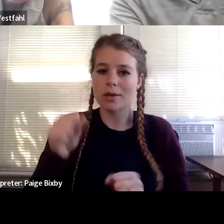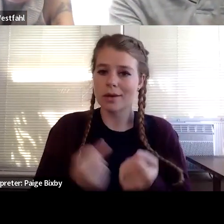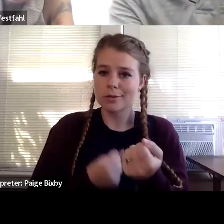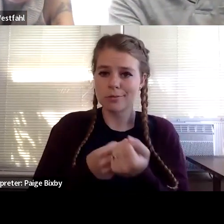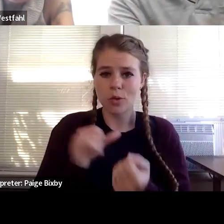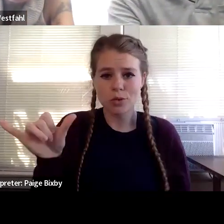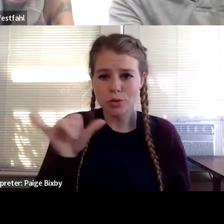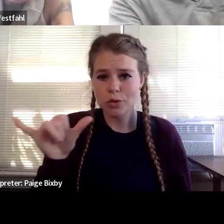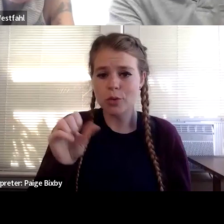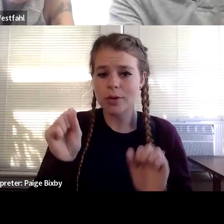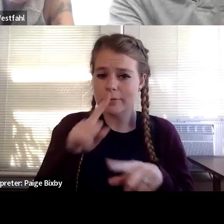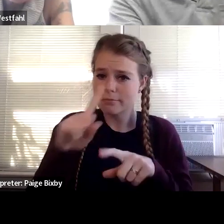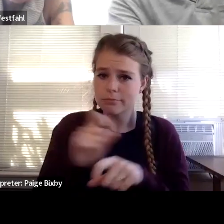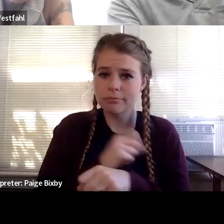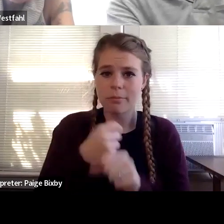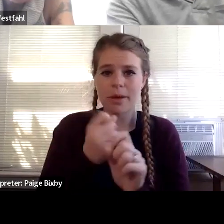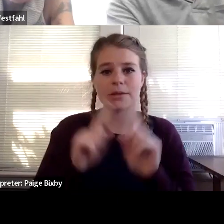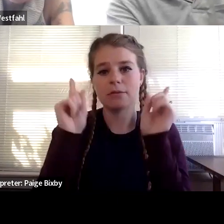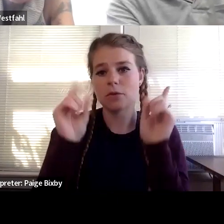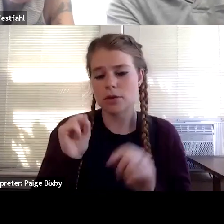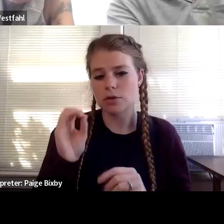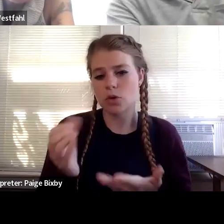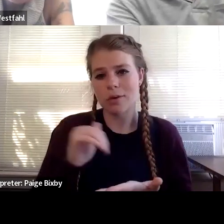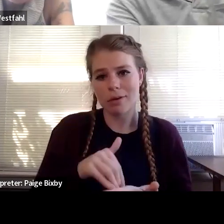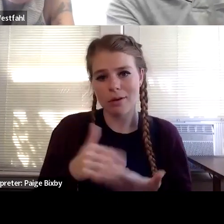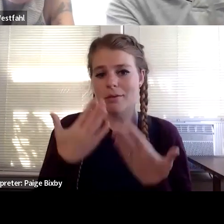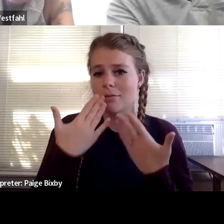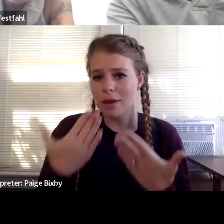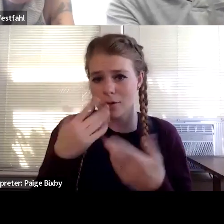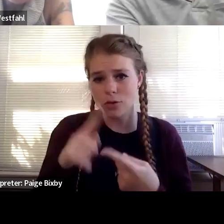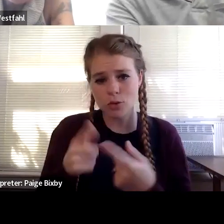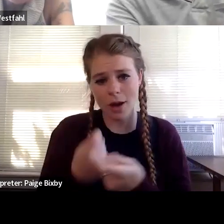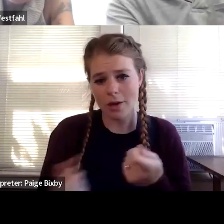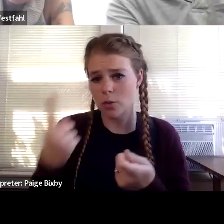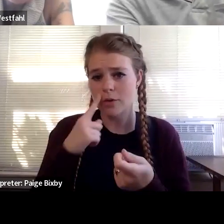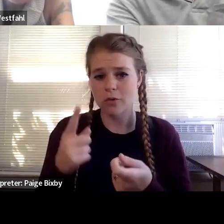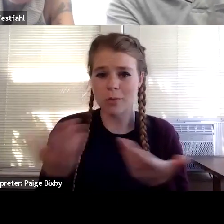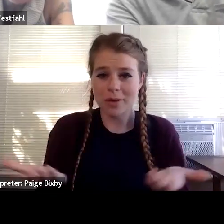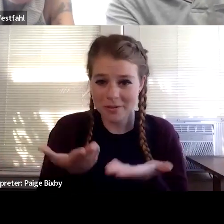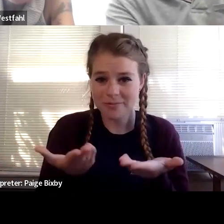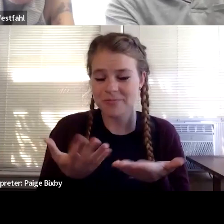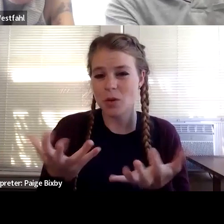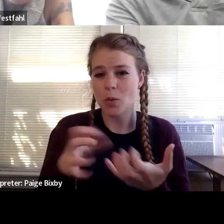and we can really make a lot of difference. So I just wanna say thanks to everybody for being here, and for wanting to learn more about this,